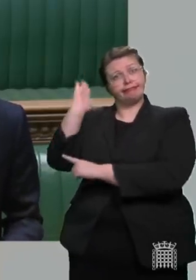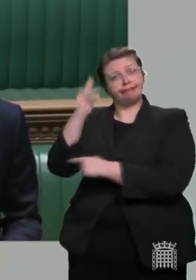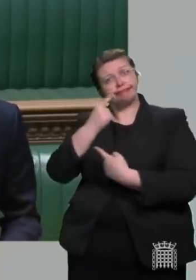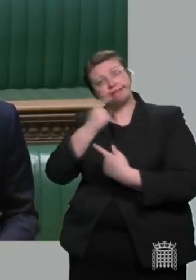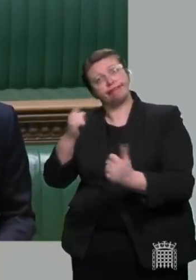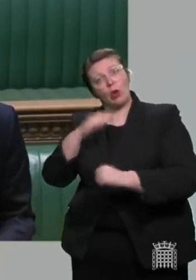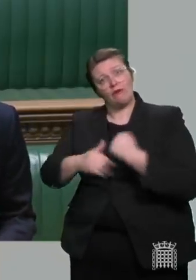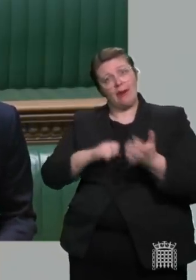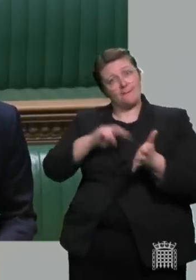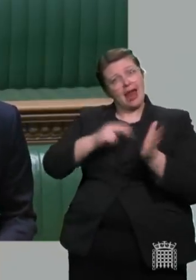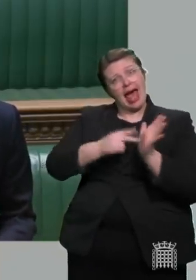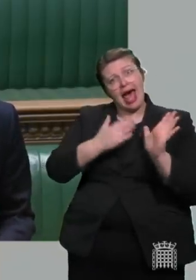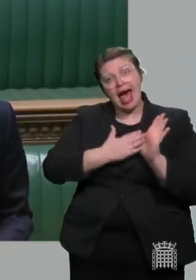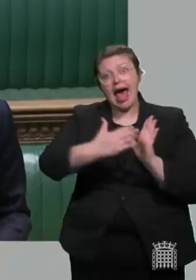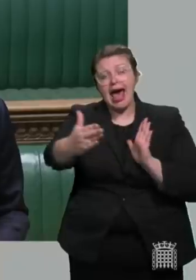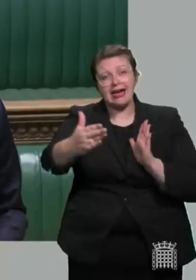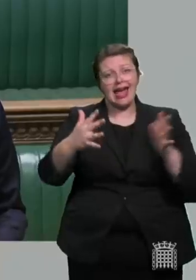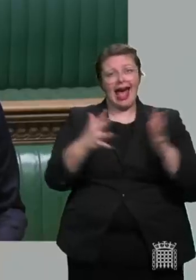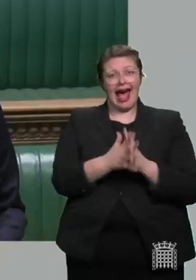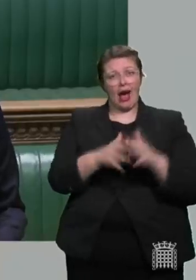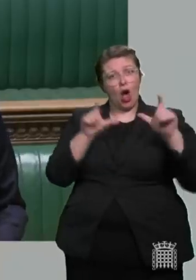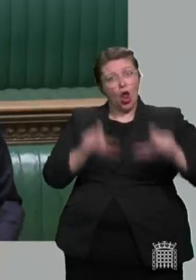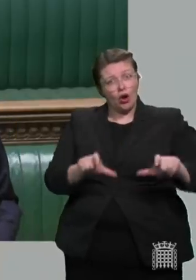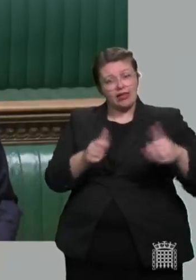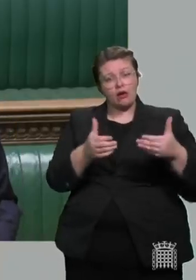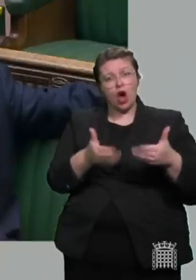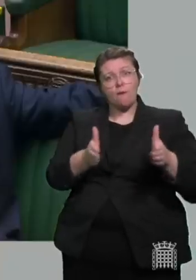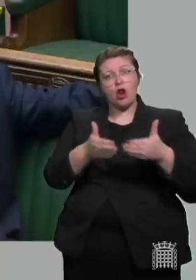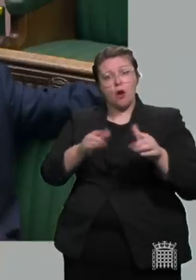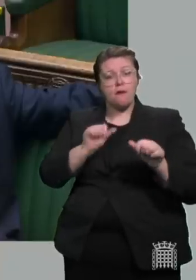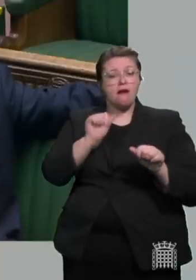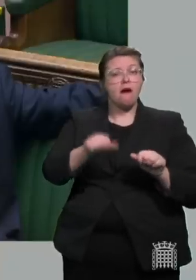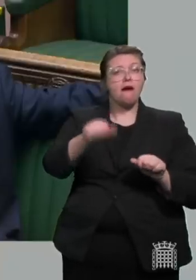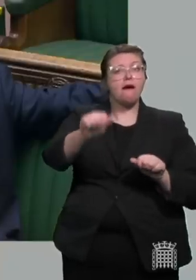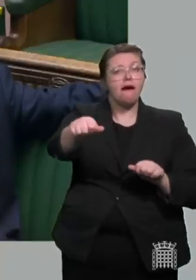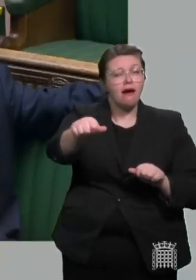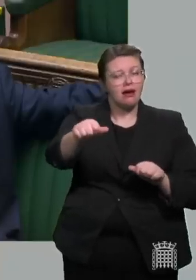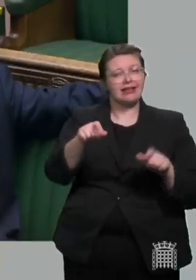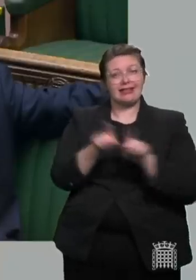while protecting the British people. The NHS, deserving of immense praise,